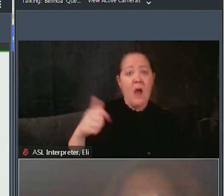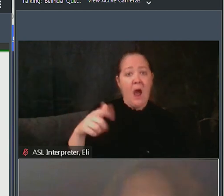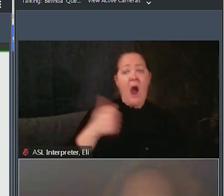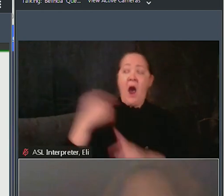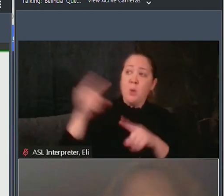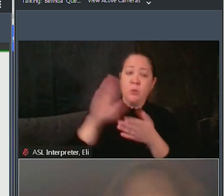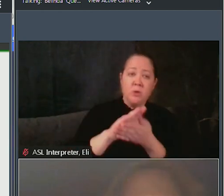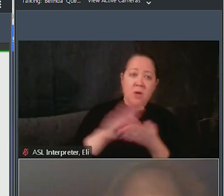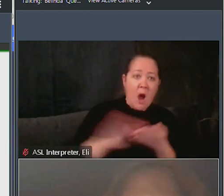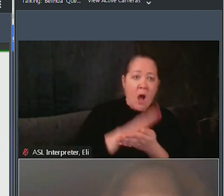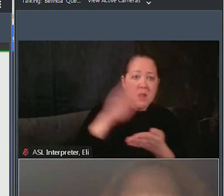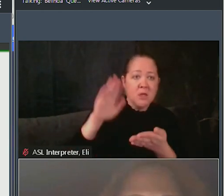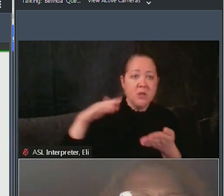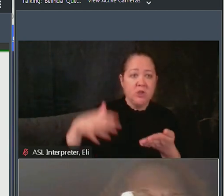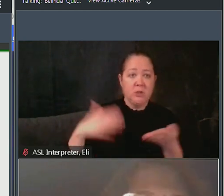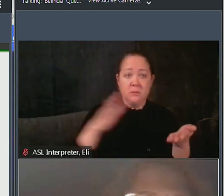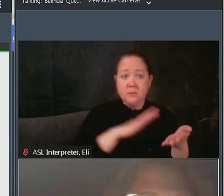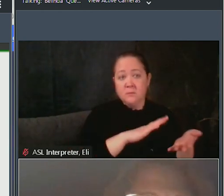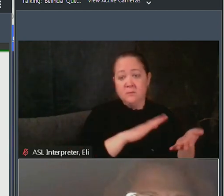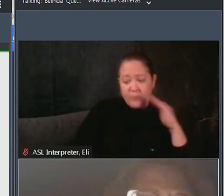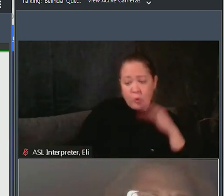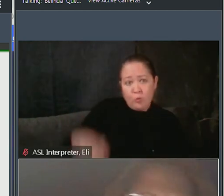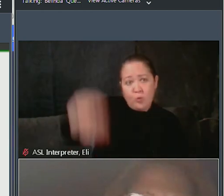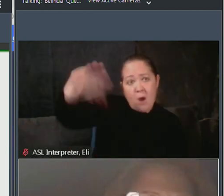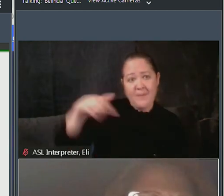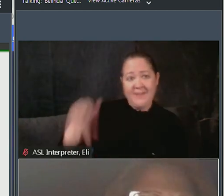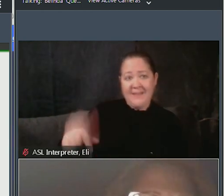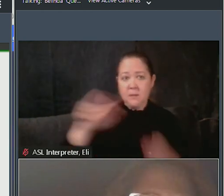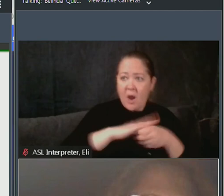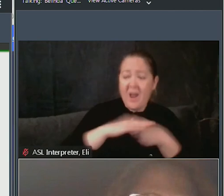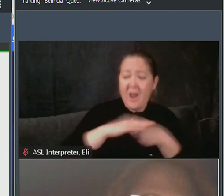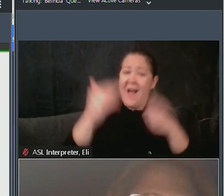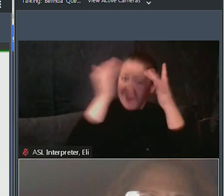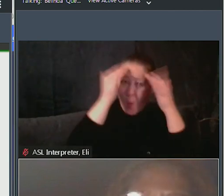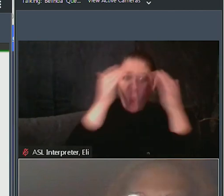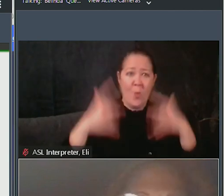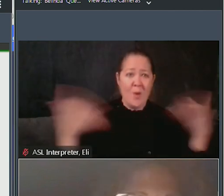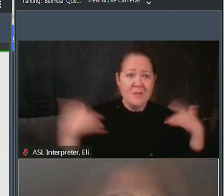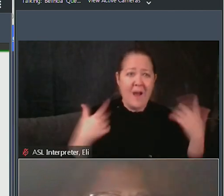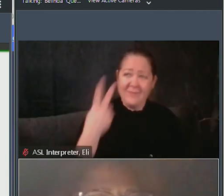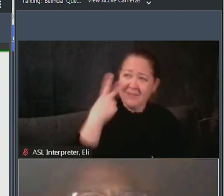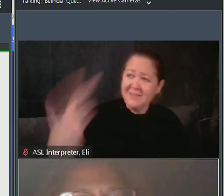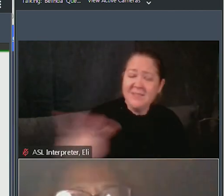My sister and them went to school minutes earlier. So I know what's going on. I seen and I seen where the guys are kicked out the shelters